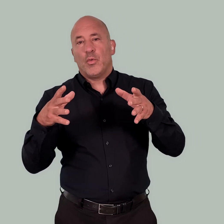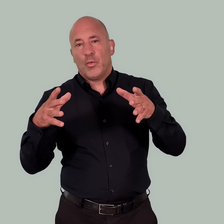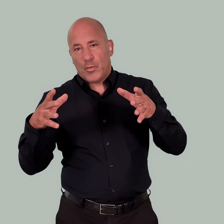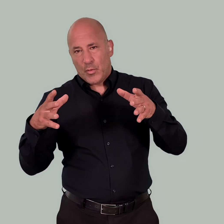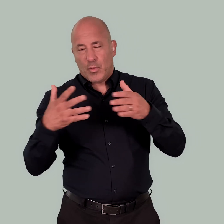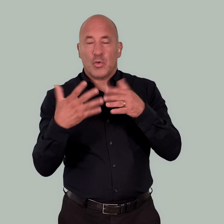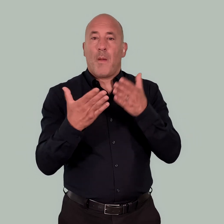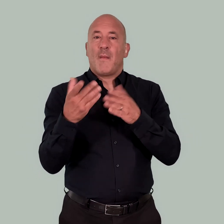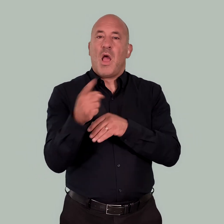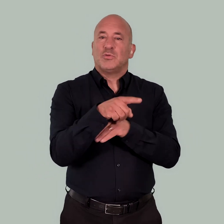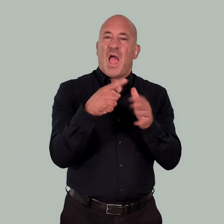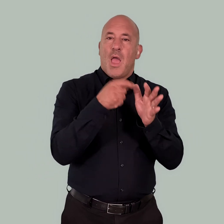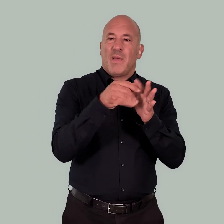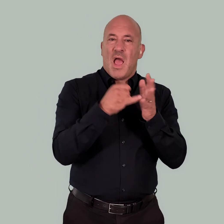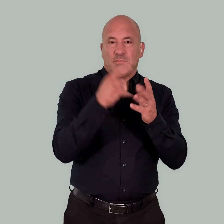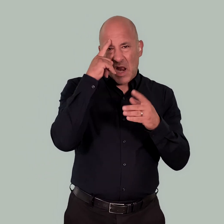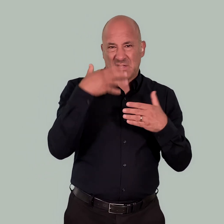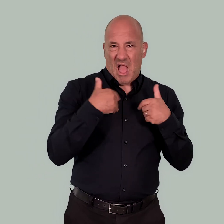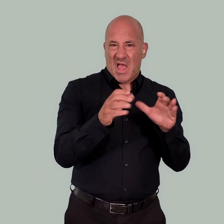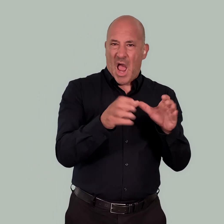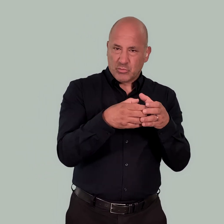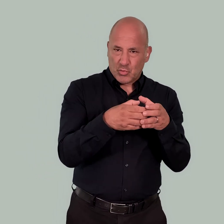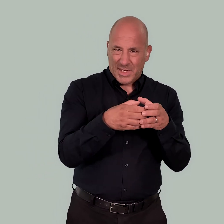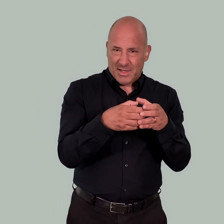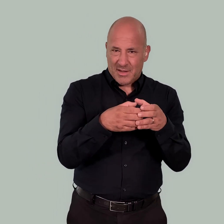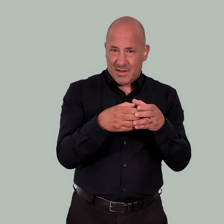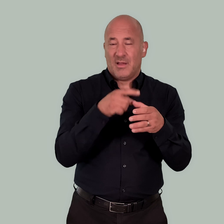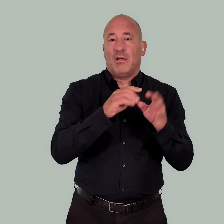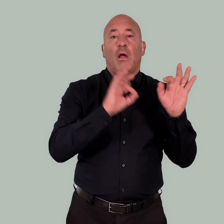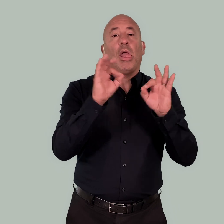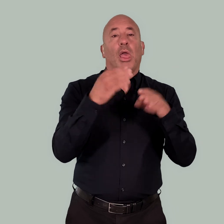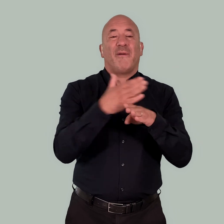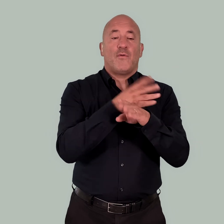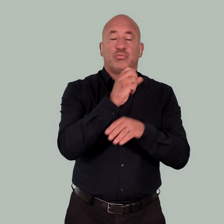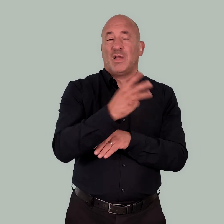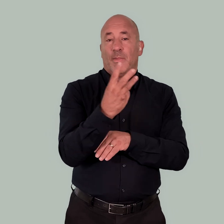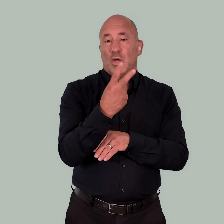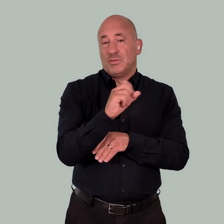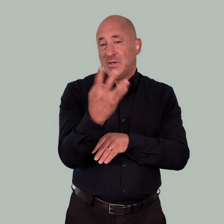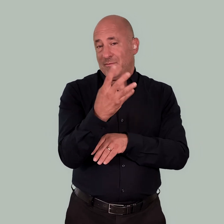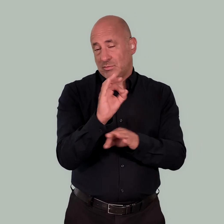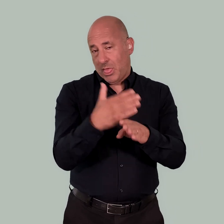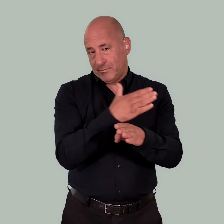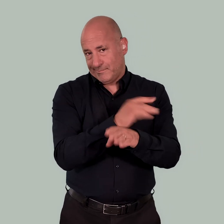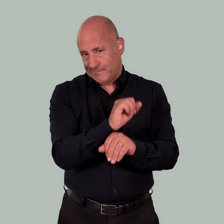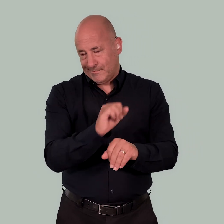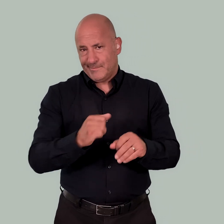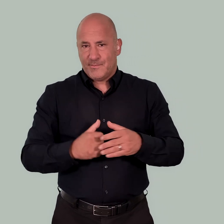than for the APS mental health category (there is no APS data prior to 2013/14).